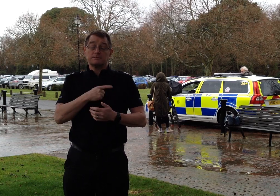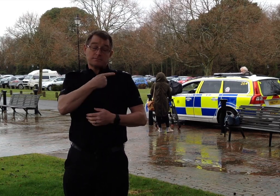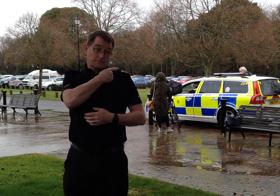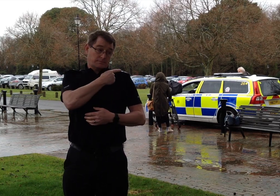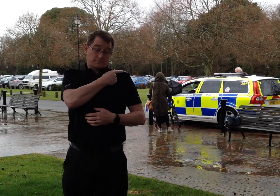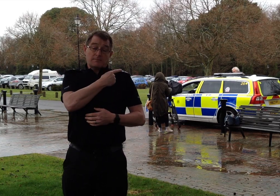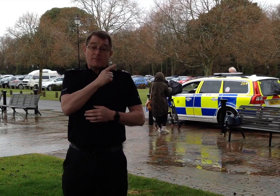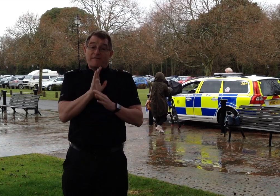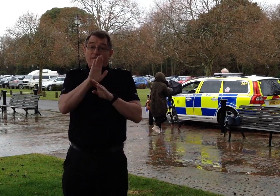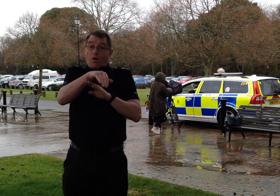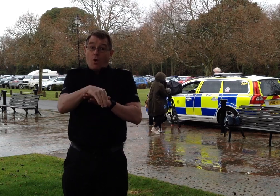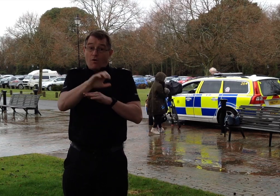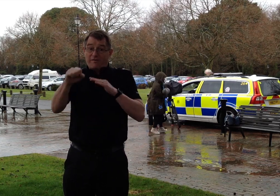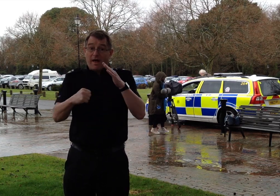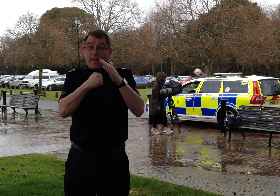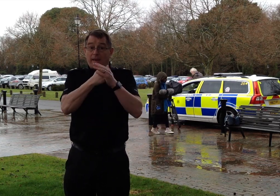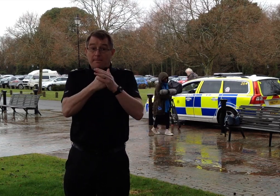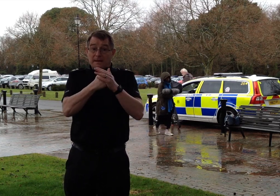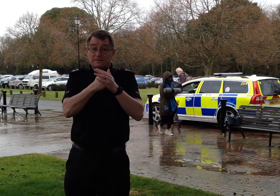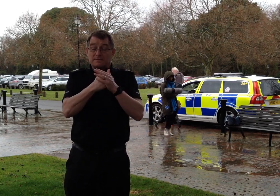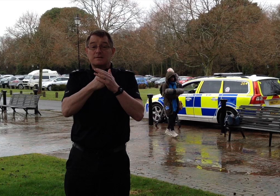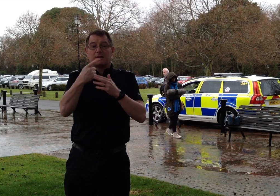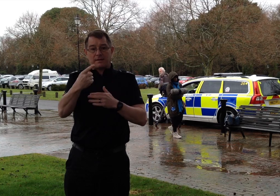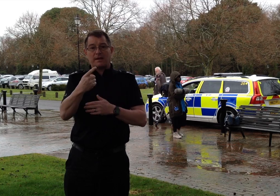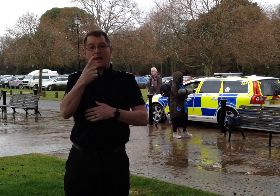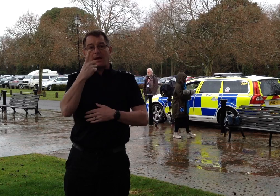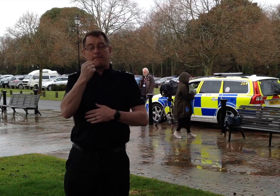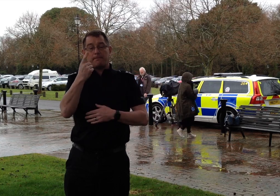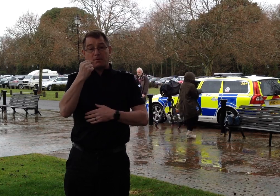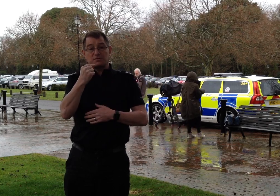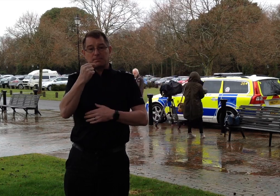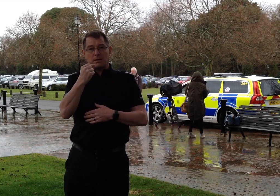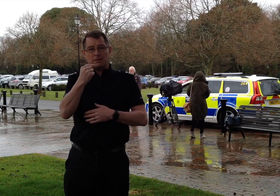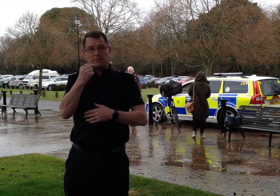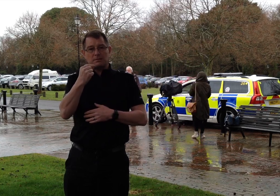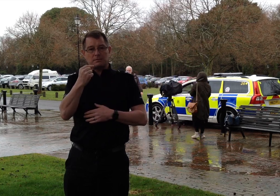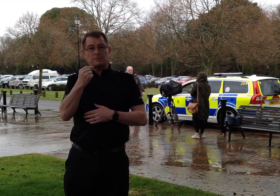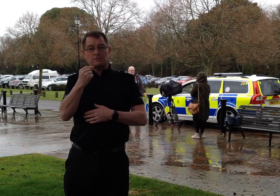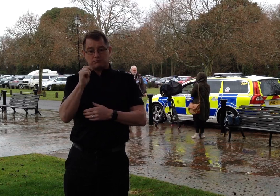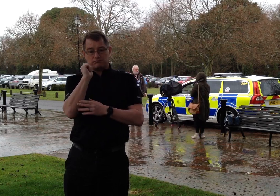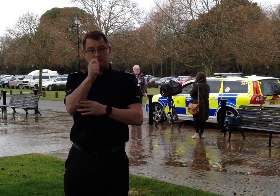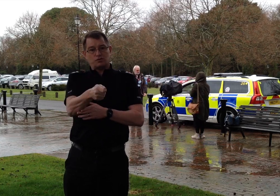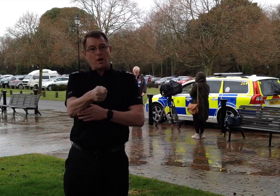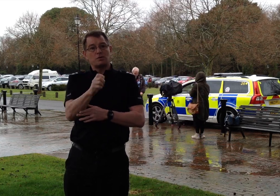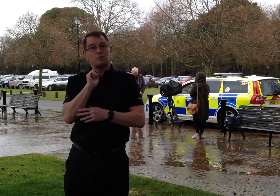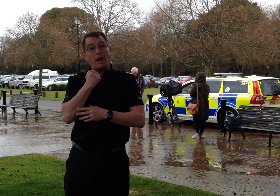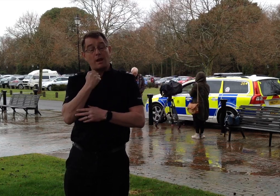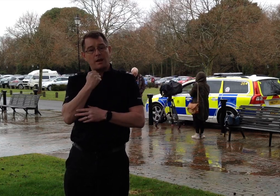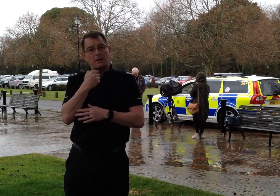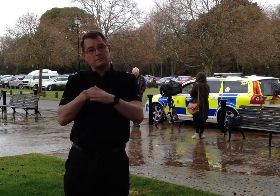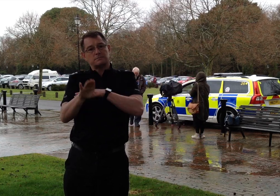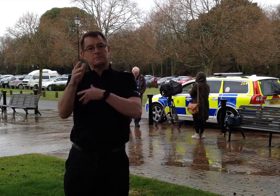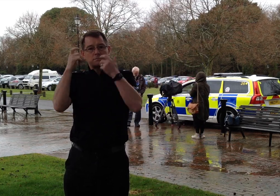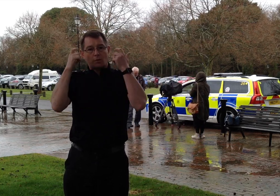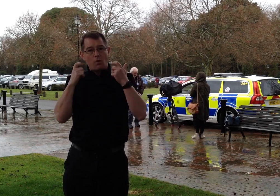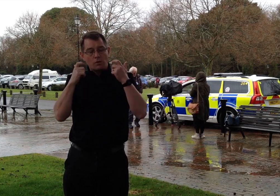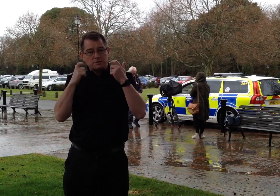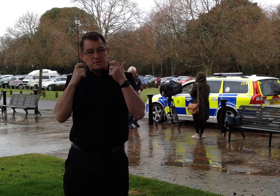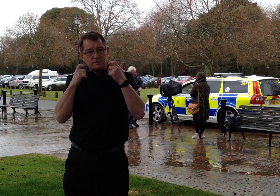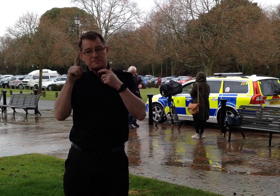If over the limit, you will be charged and go to court